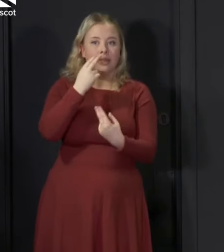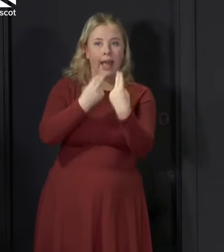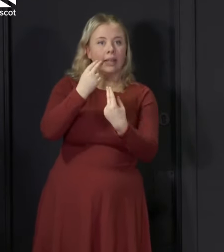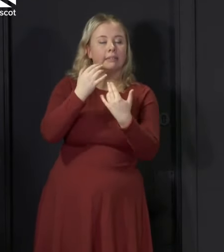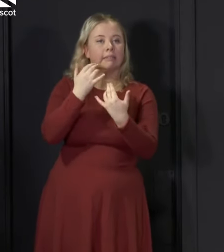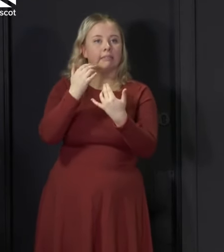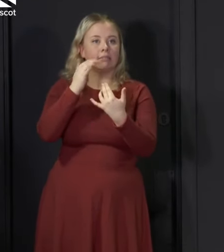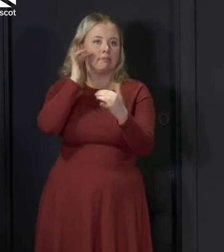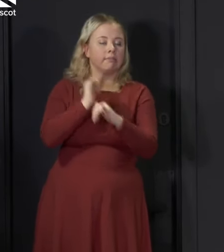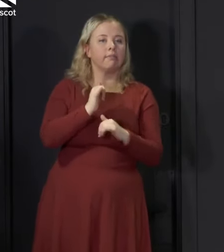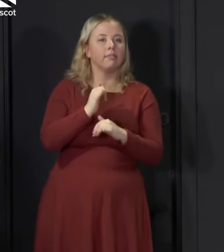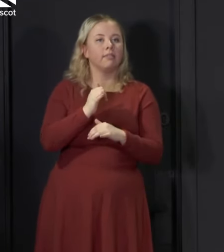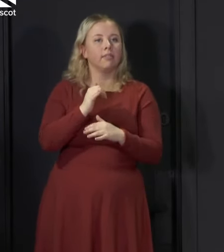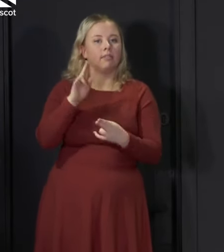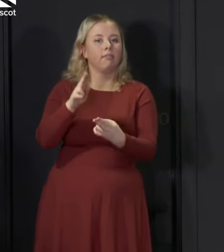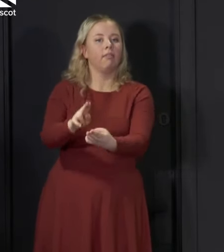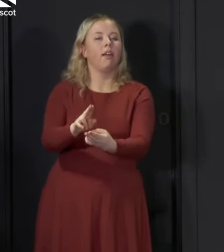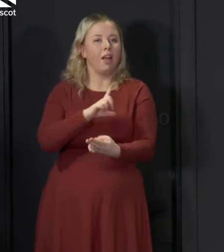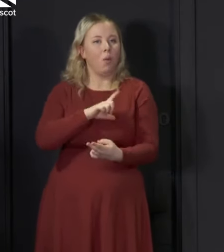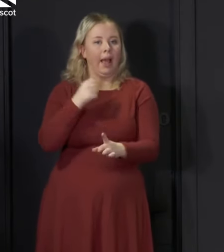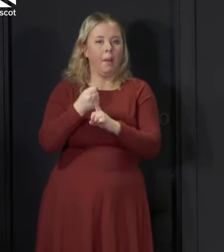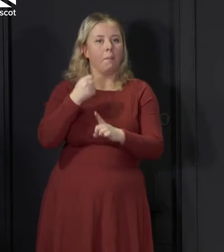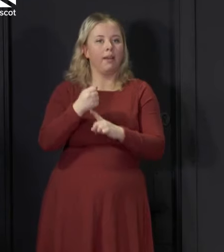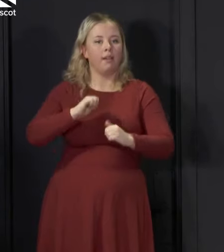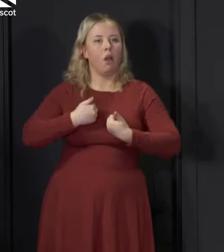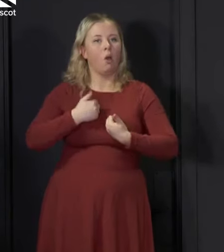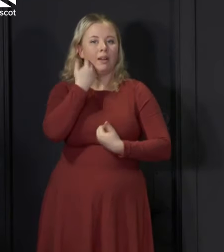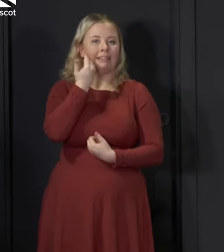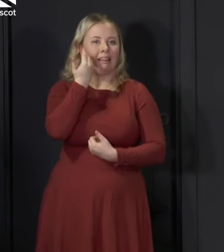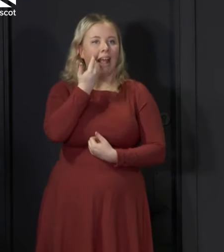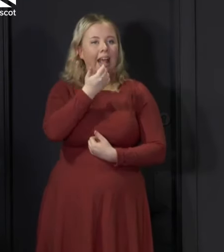impact on the day-to-day capacity, use of capacity as well, but we will also set out